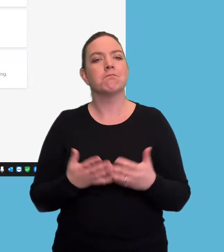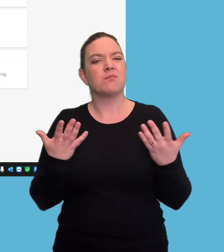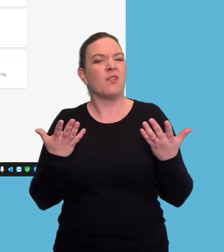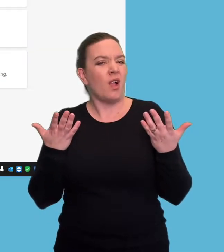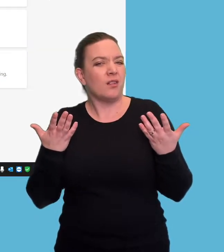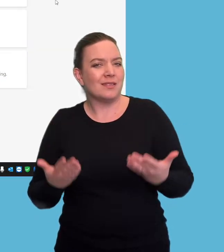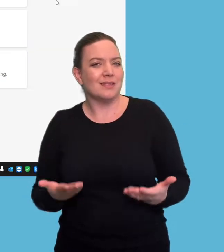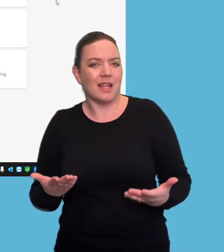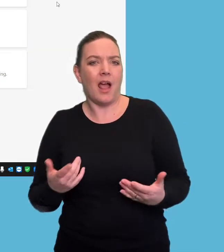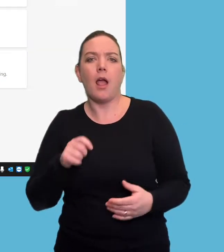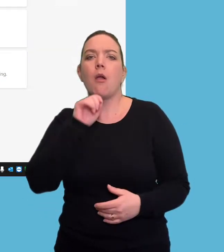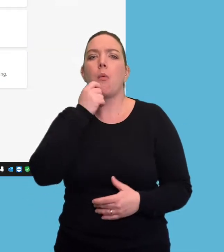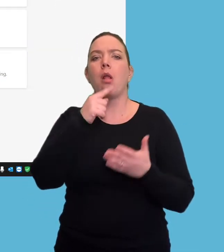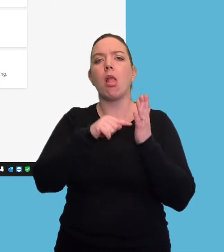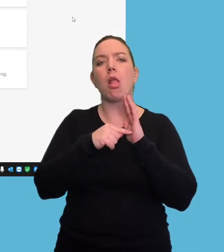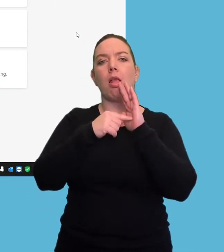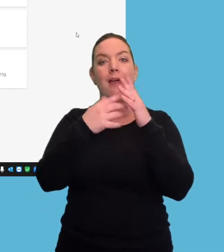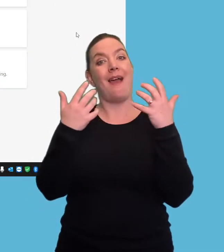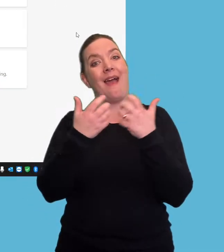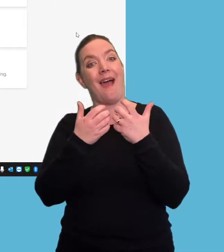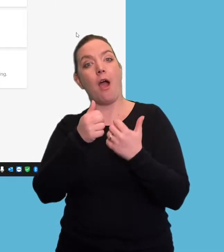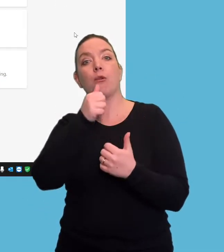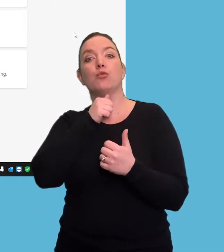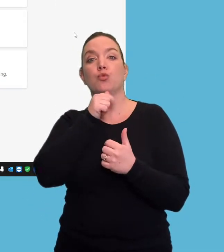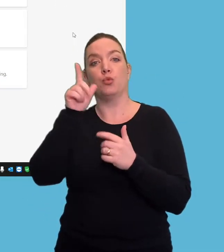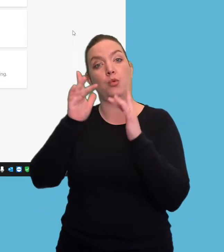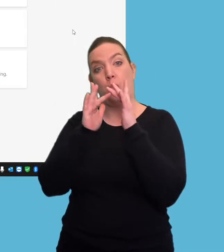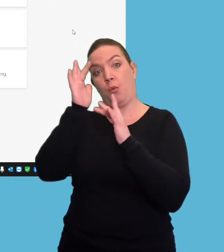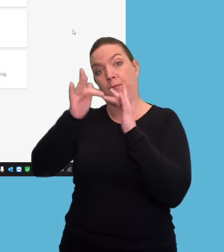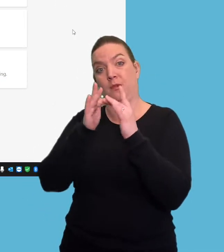Today, like I said, I'm going to show you how to use the browser to access our event.